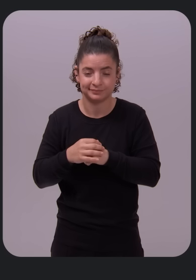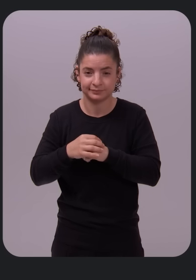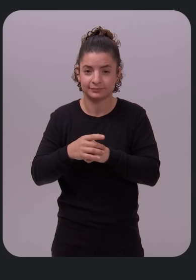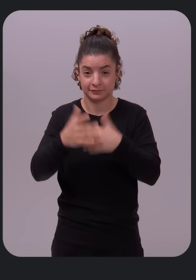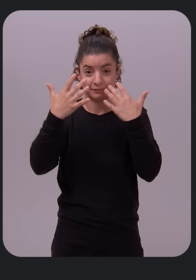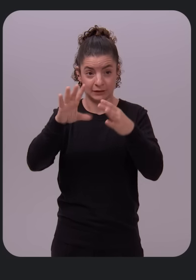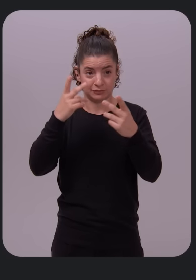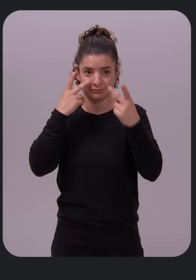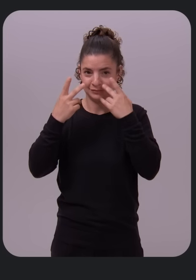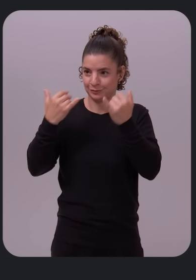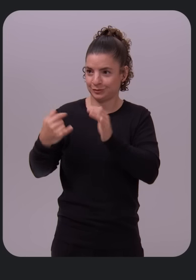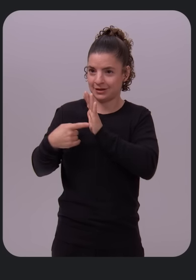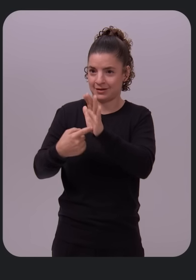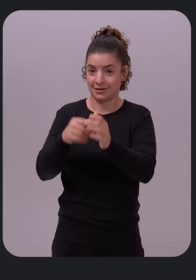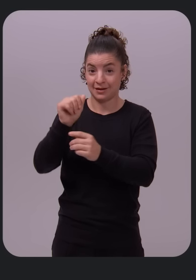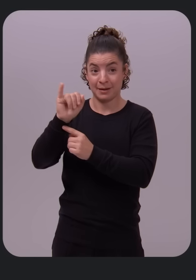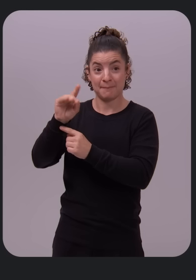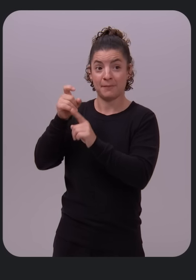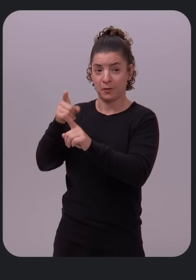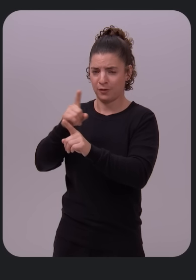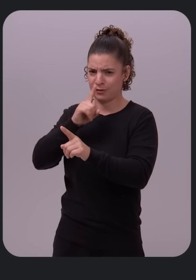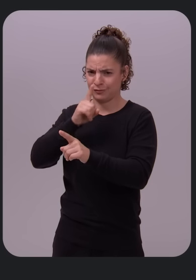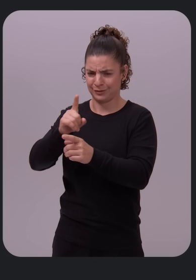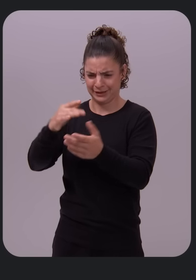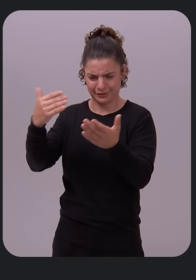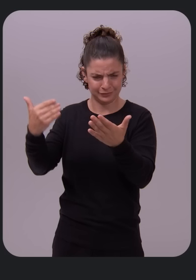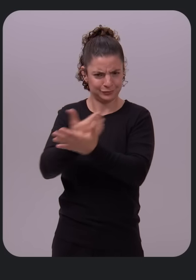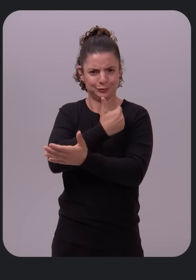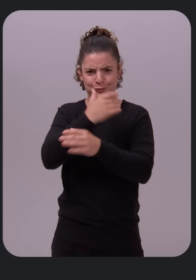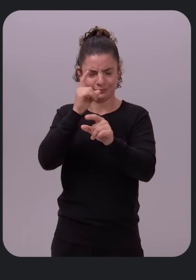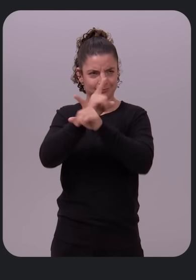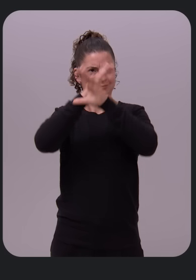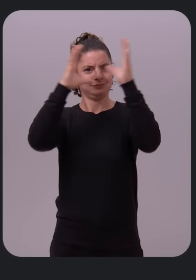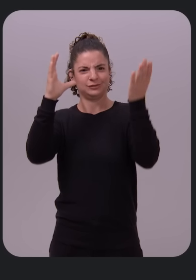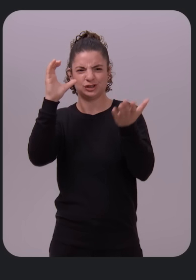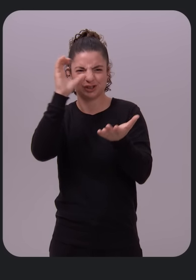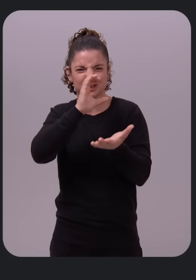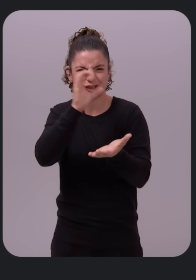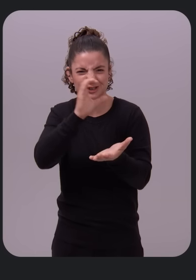And as you've seen today, AI Mode is a totally reimagined AI Search,